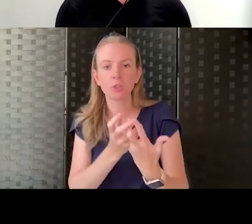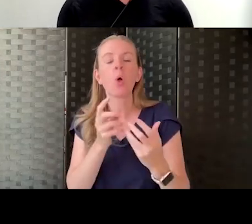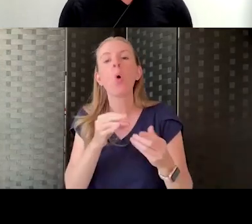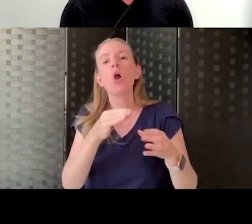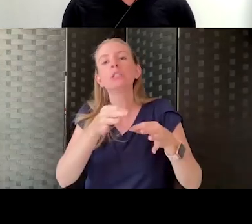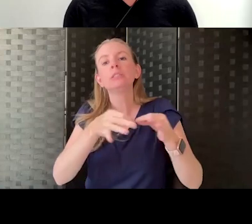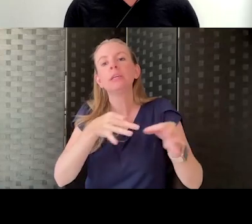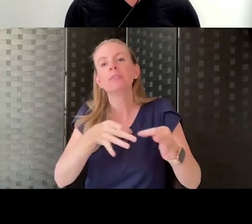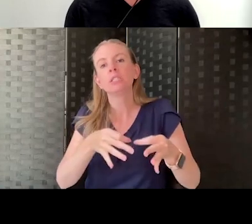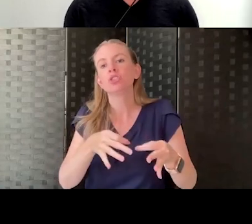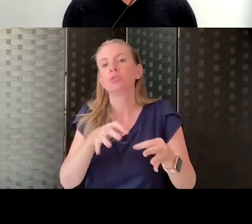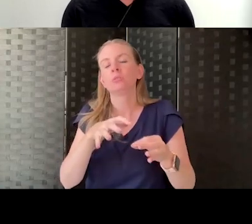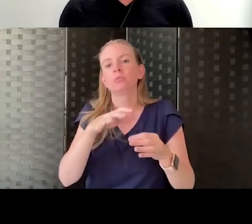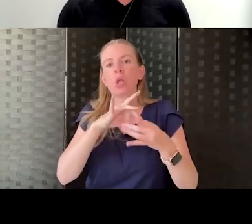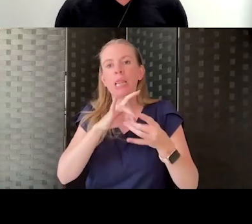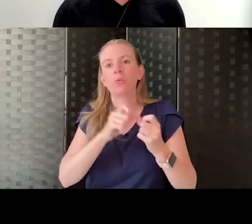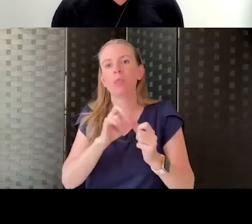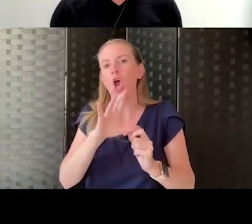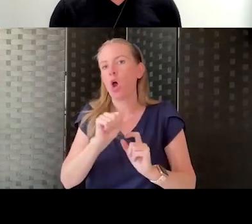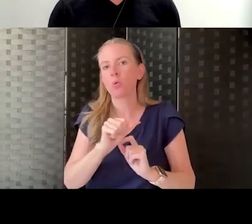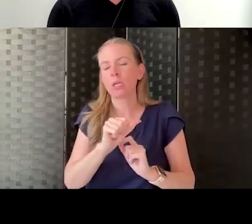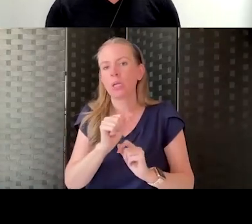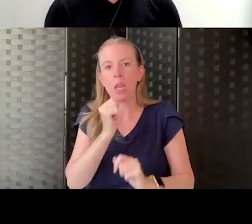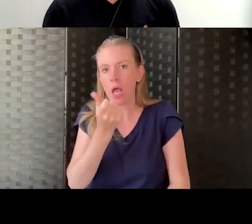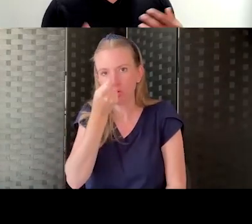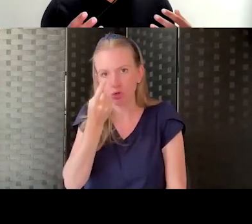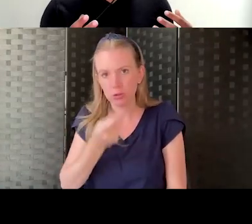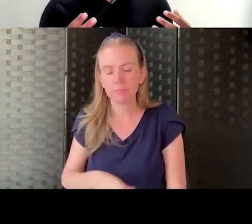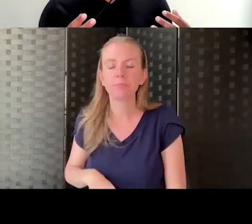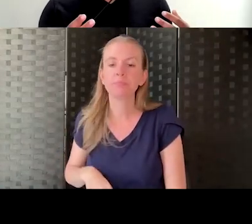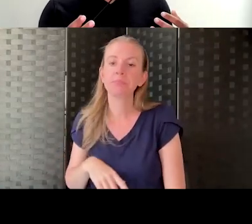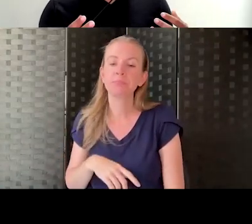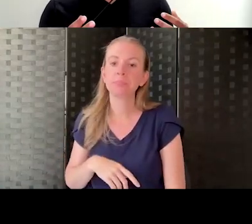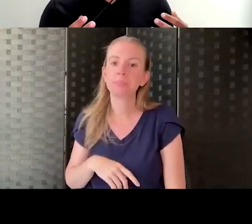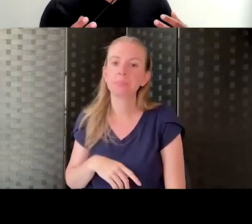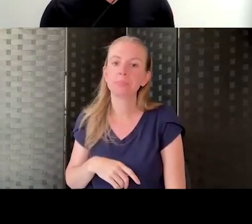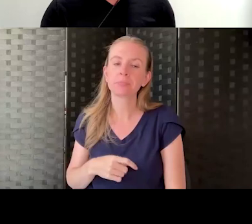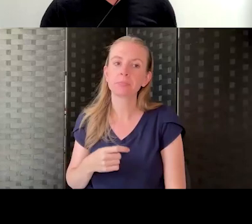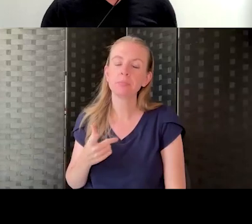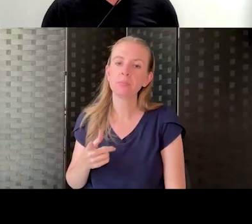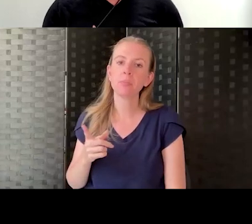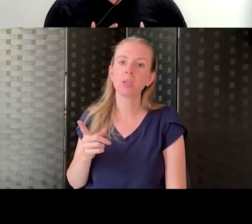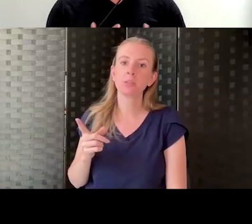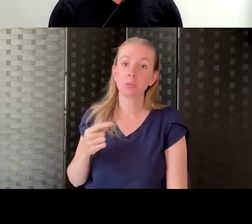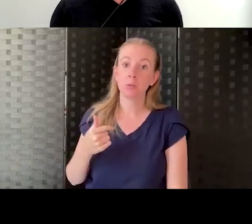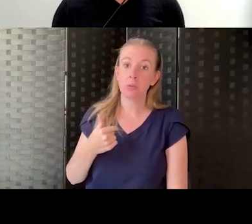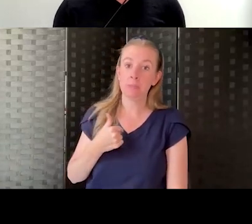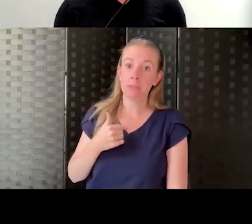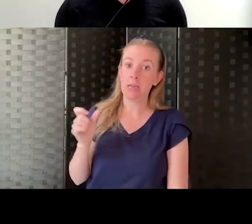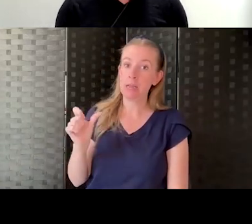around ARIA not being completely understood. You will hear myself and several other engineers and